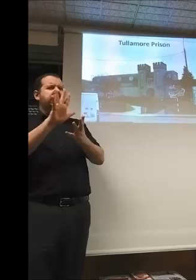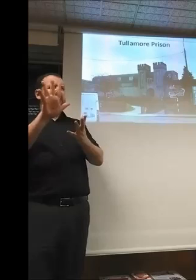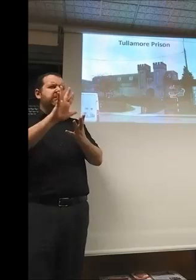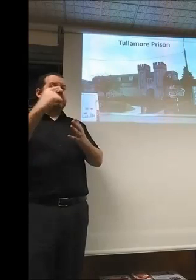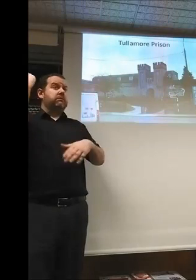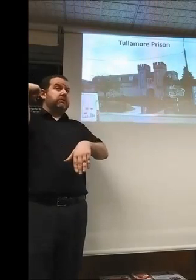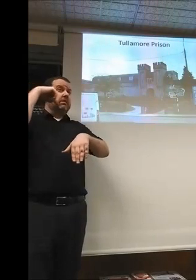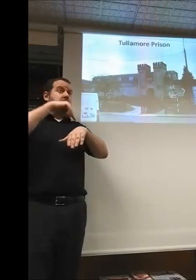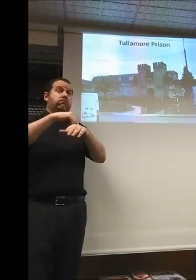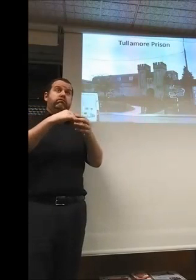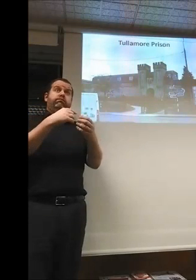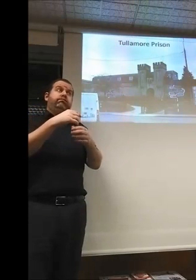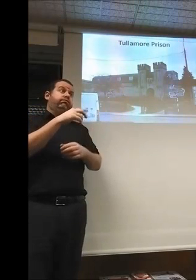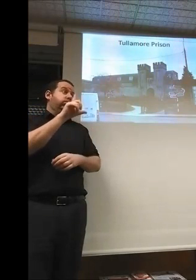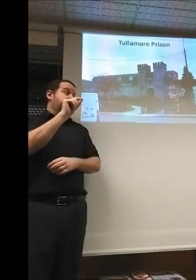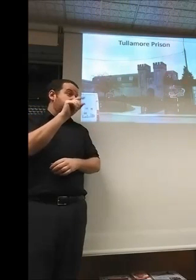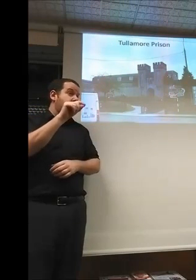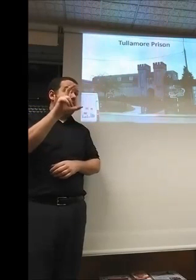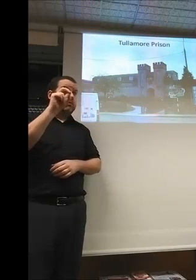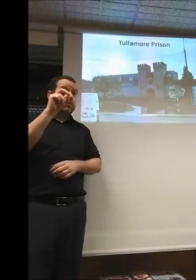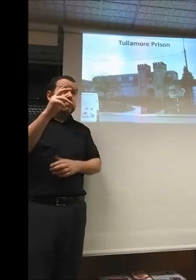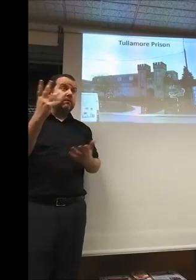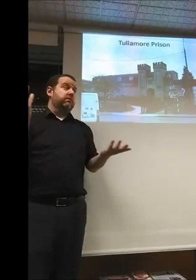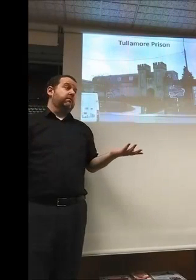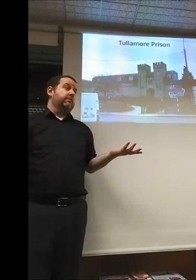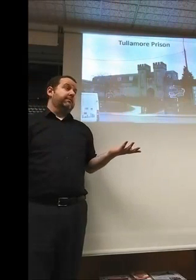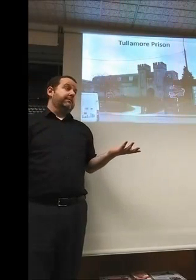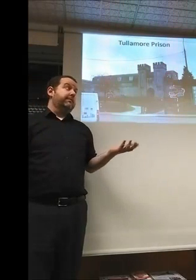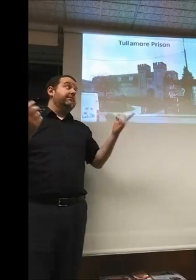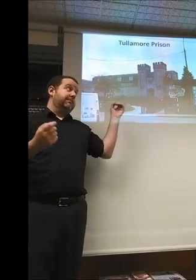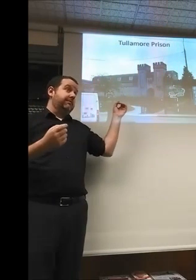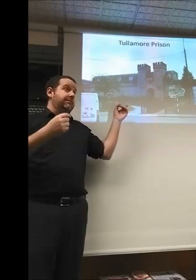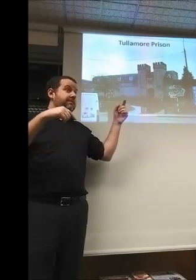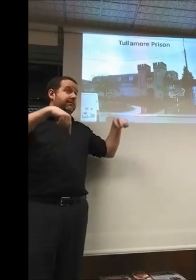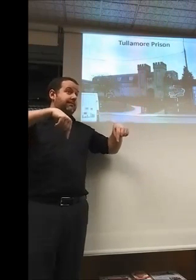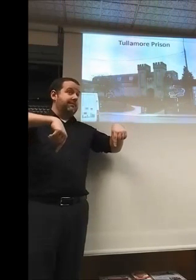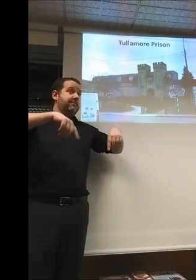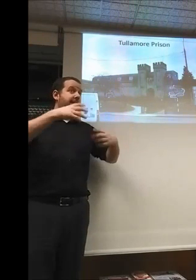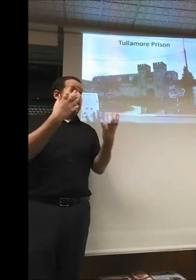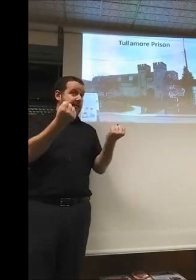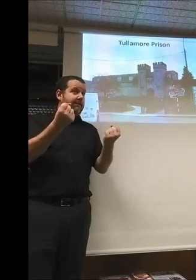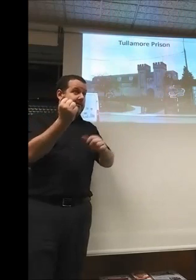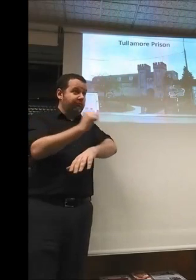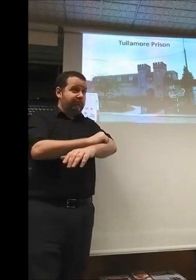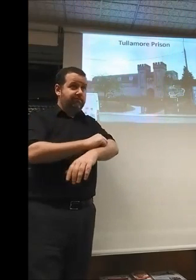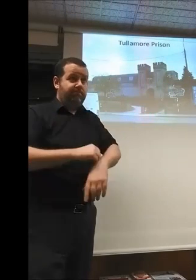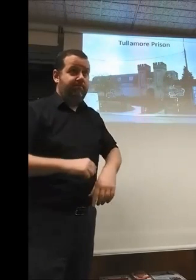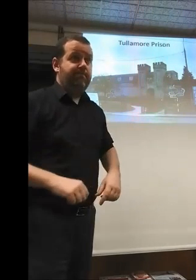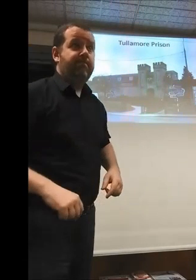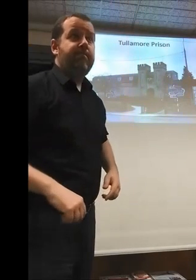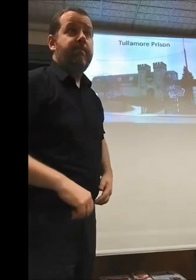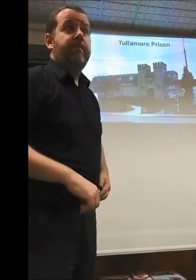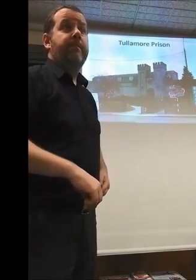about 8/9 but back then there was 20 or 30 around the country so yeah even Tullamore